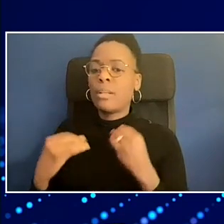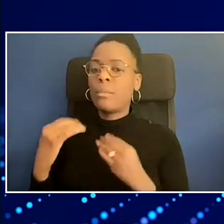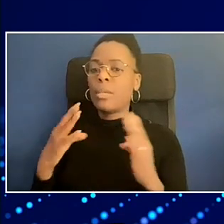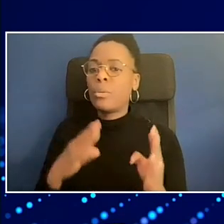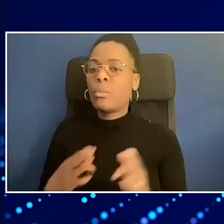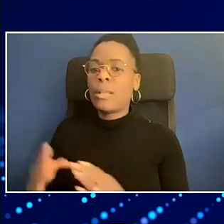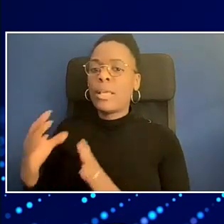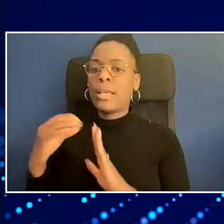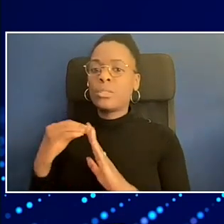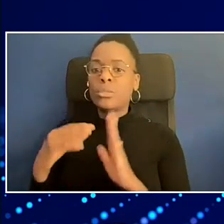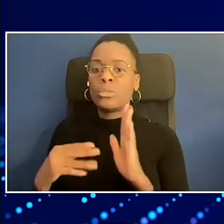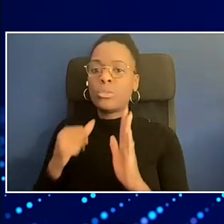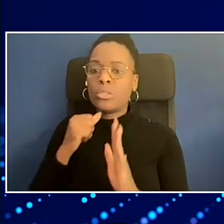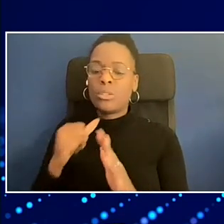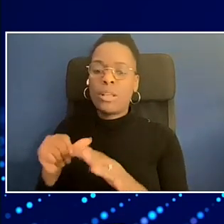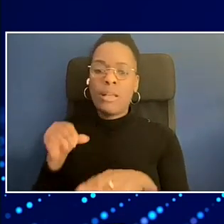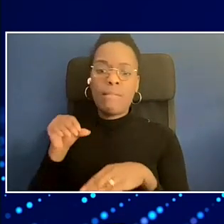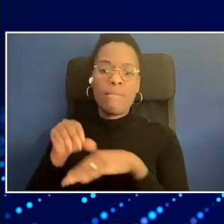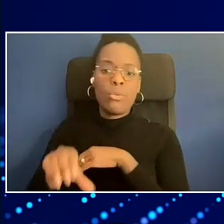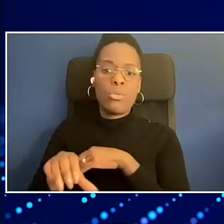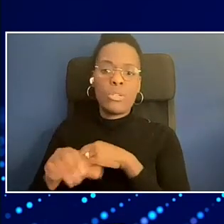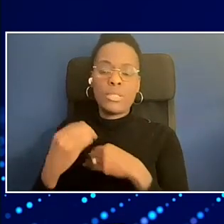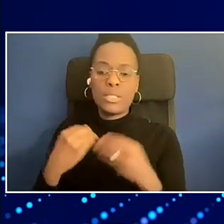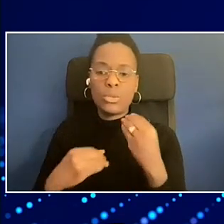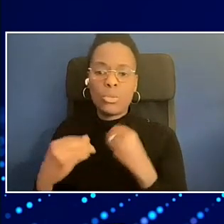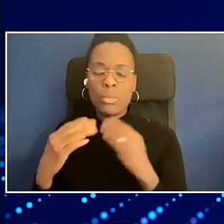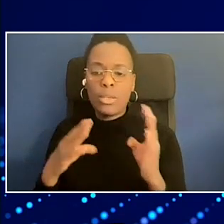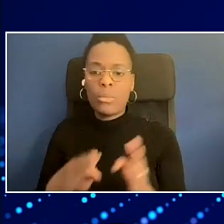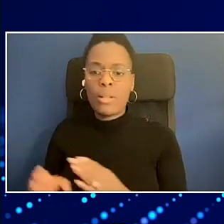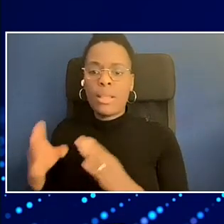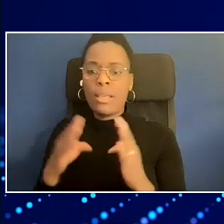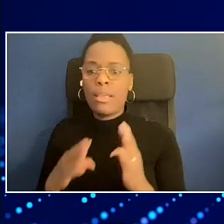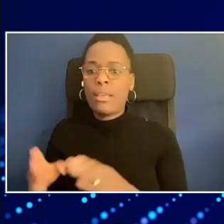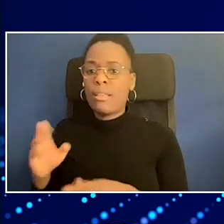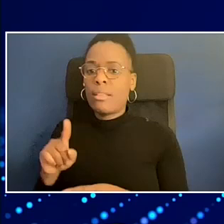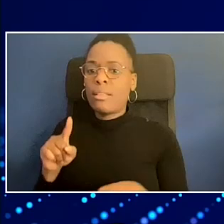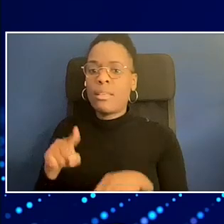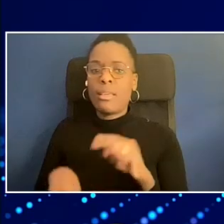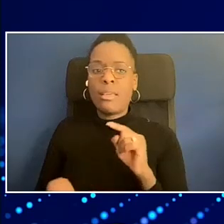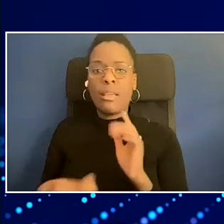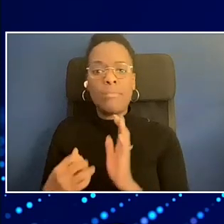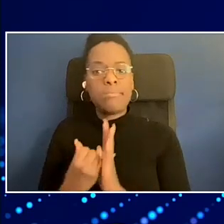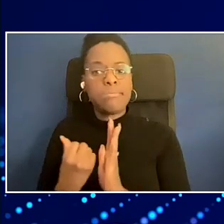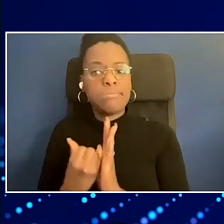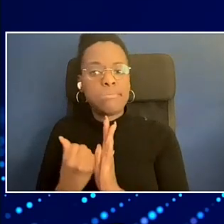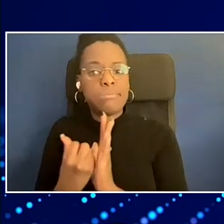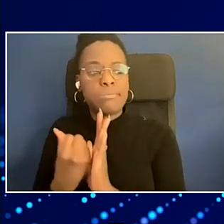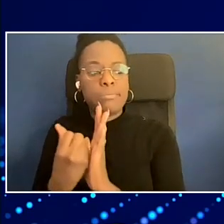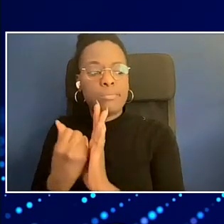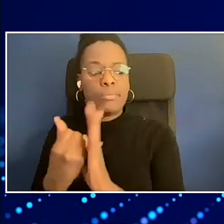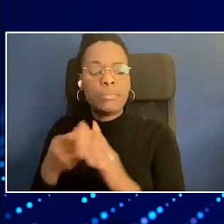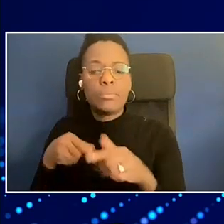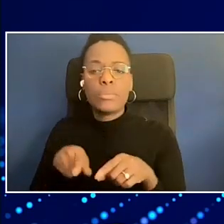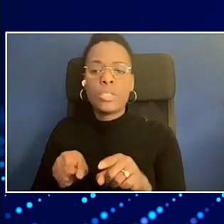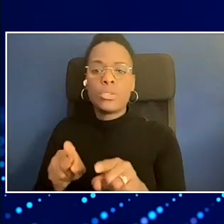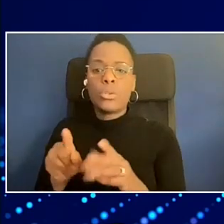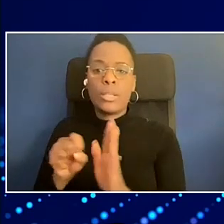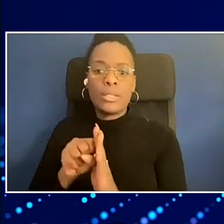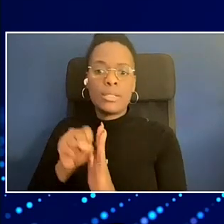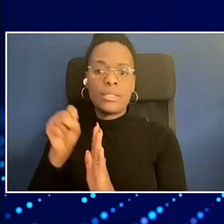forced into a meal plan that they cannot take full advantage of throughout the semester or throughout the year.